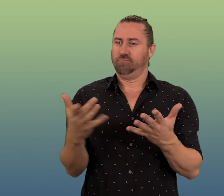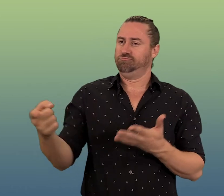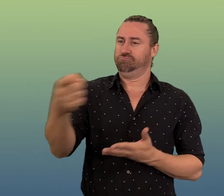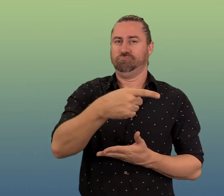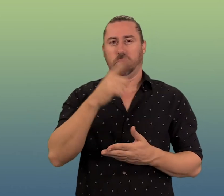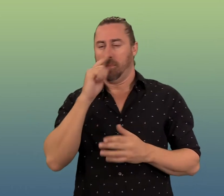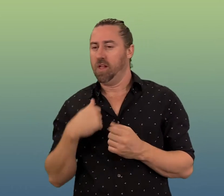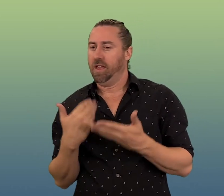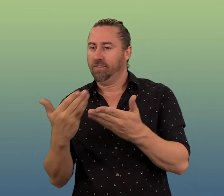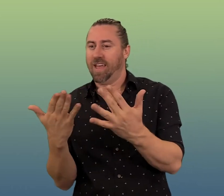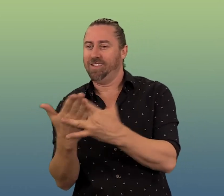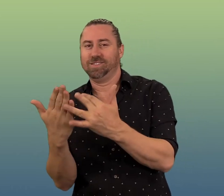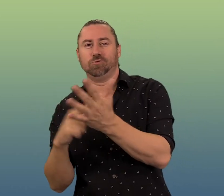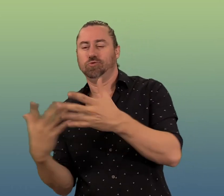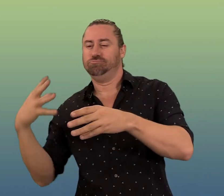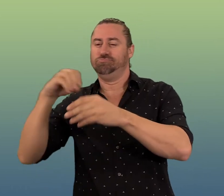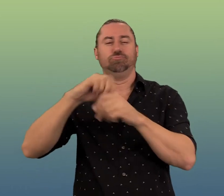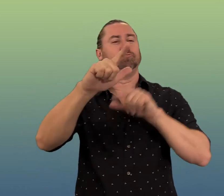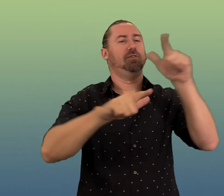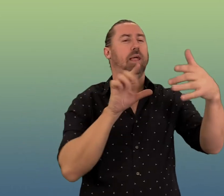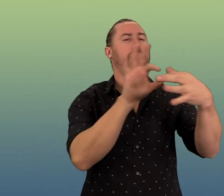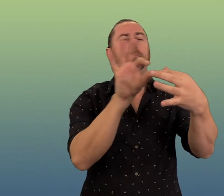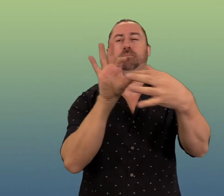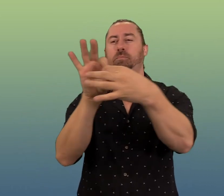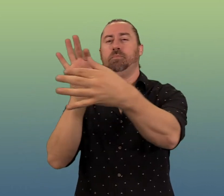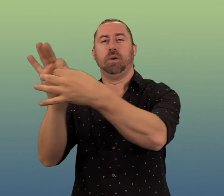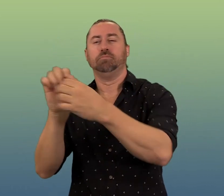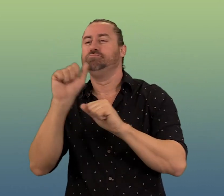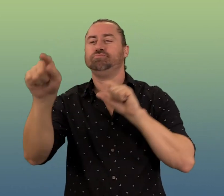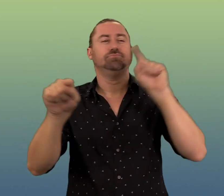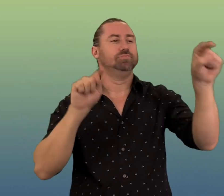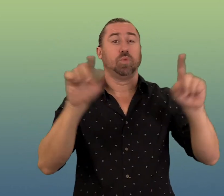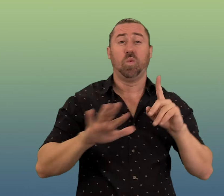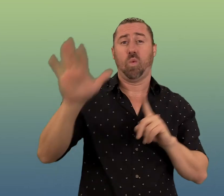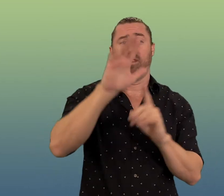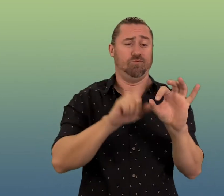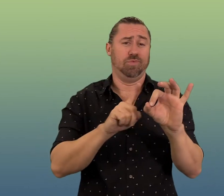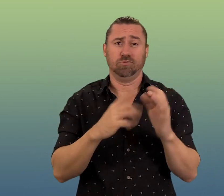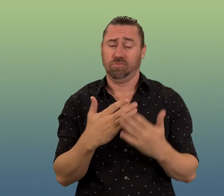people, places, goods and services safely, efficiently and effectively across Queensland.